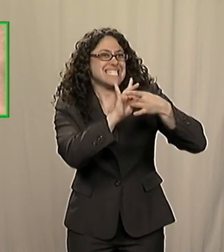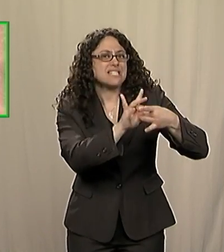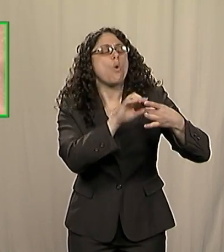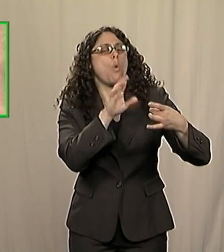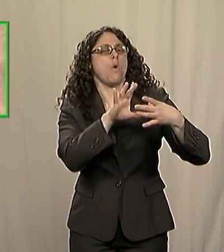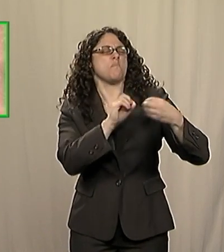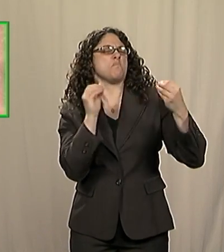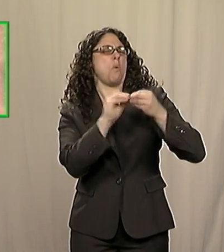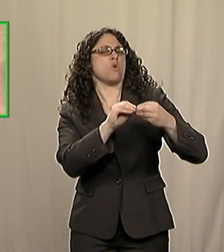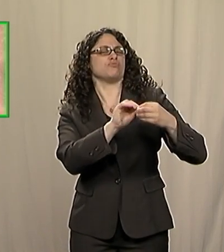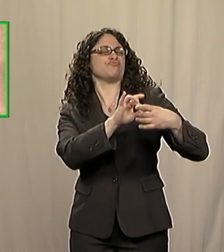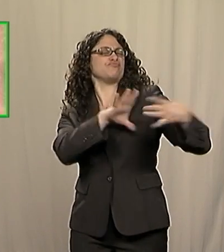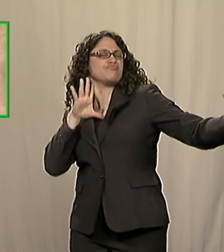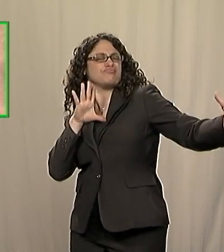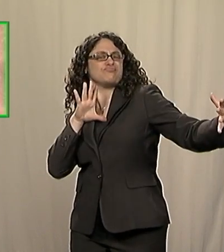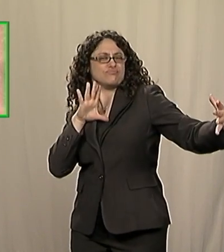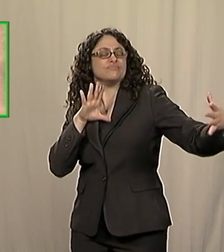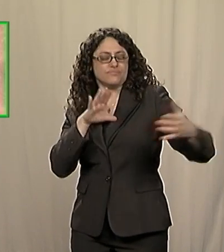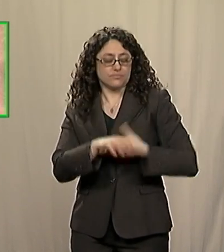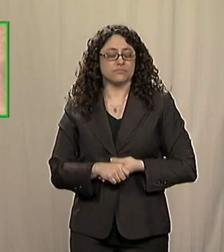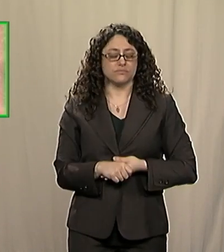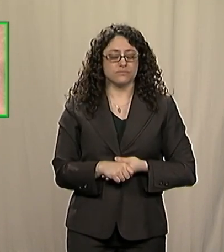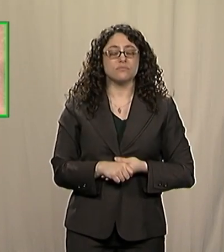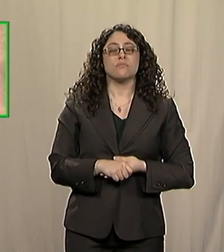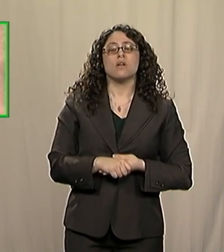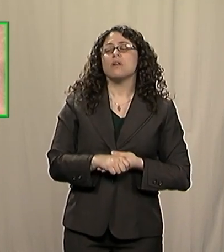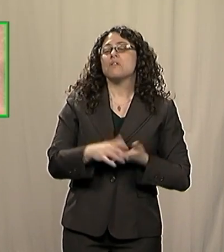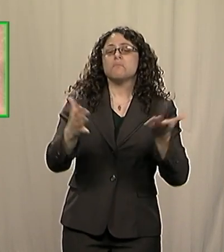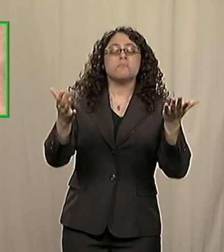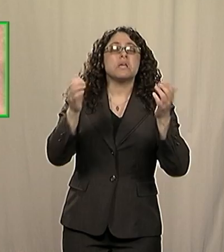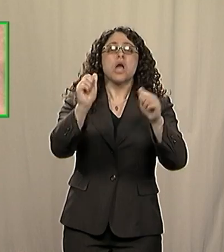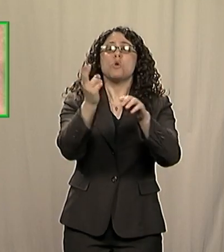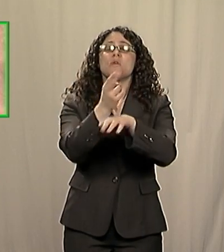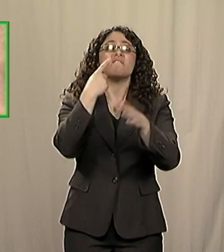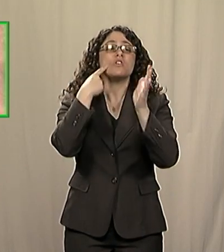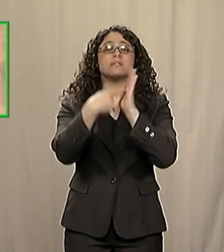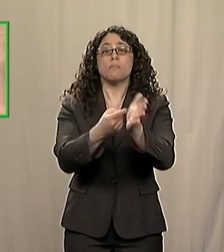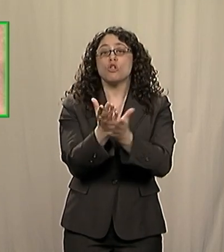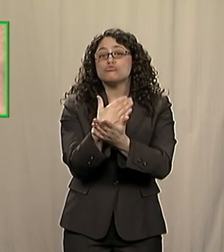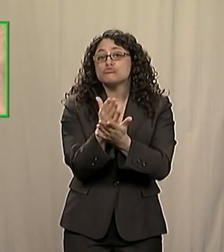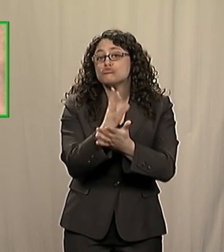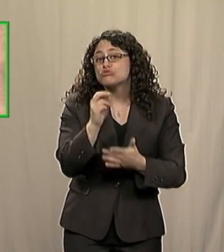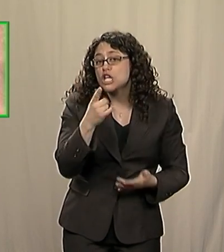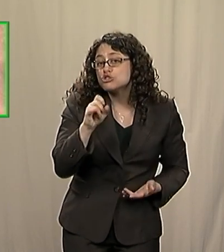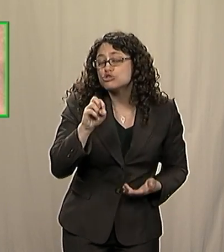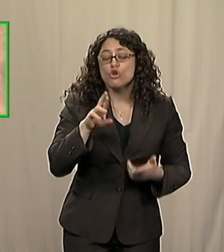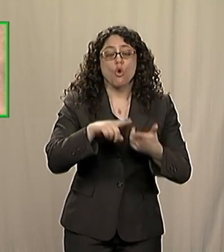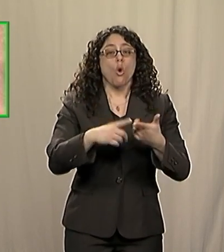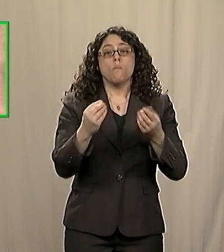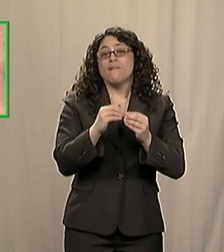as mentioned before in things like register. The level of formality, which is the level of social distance.